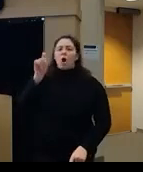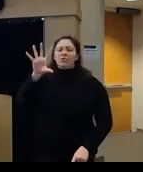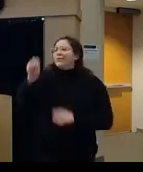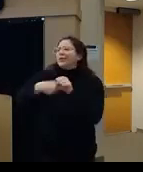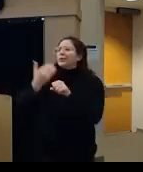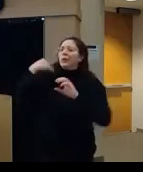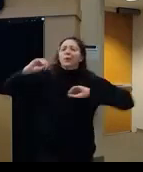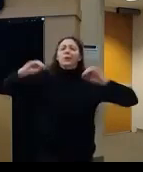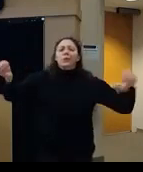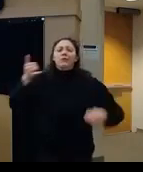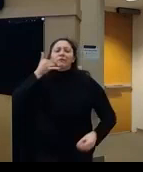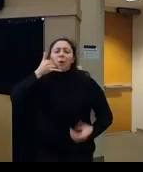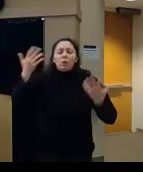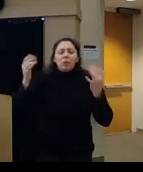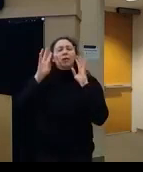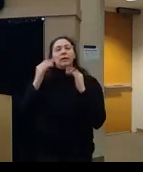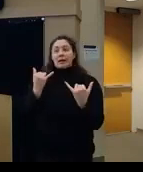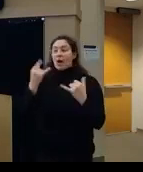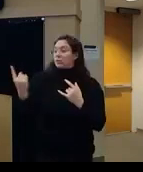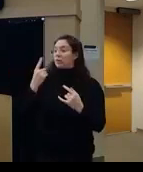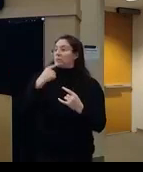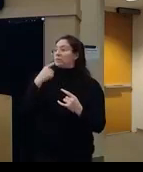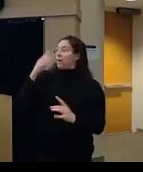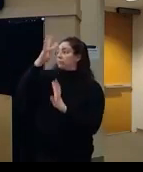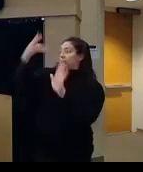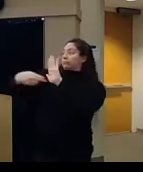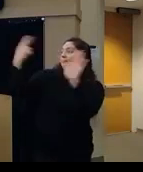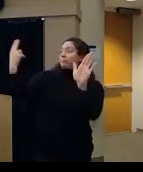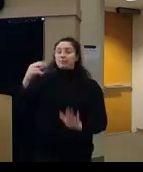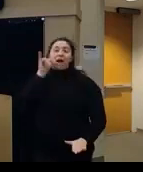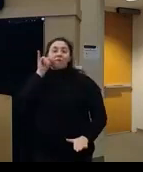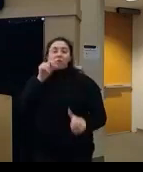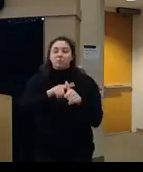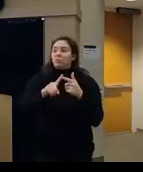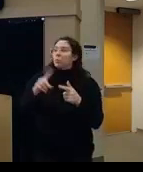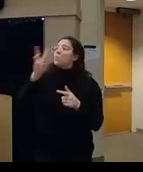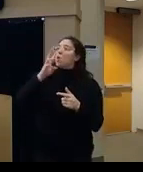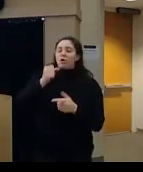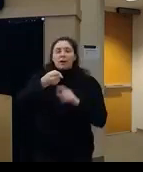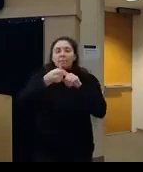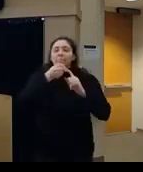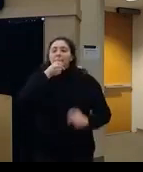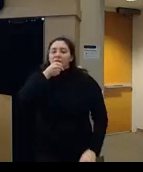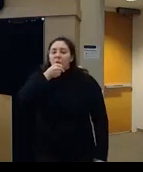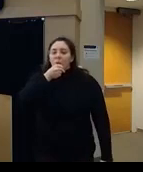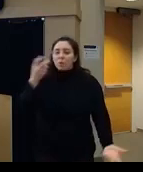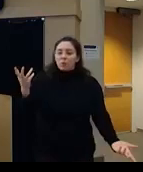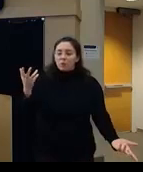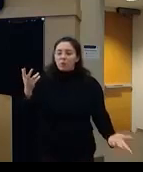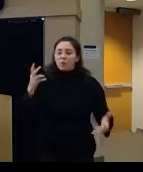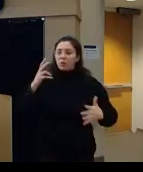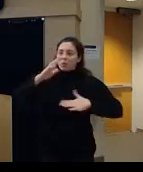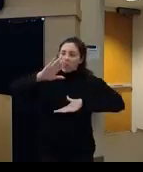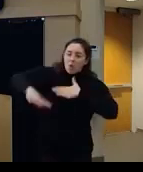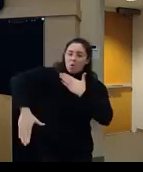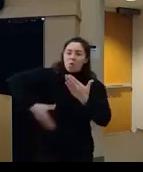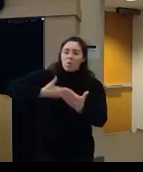we wouldn't know what it was but someone said iPhone water microphone we are all adhering to